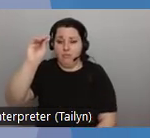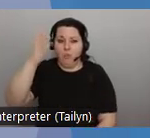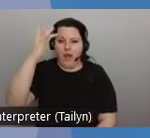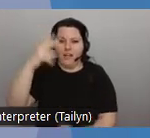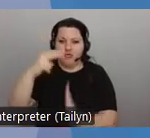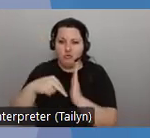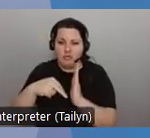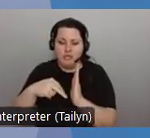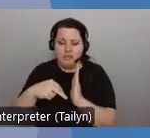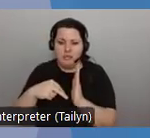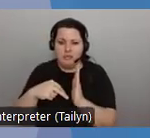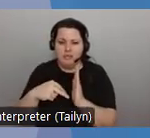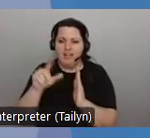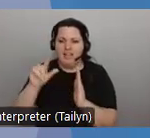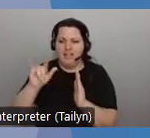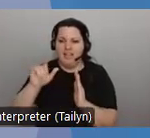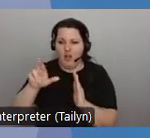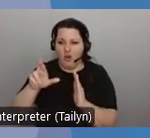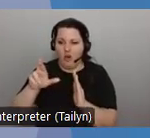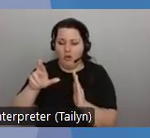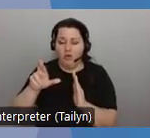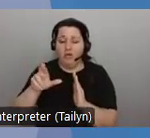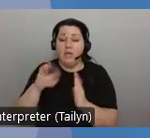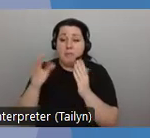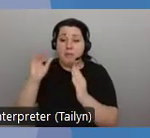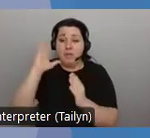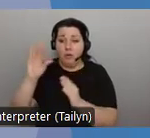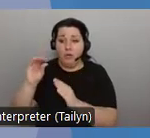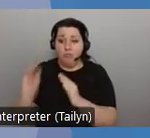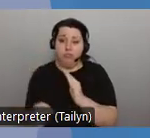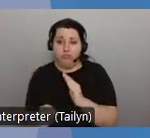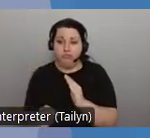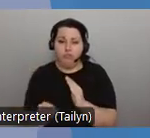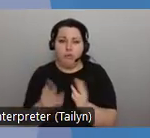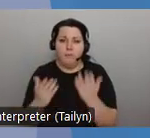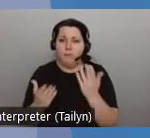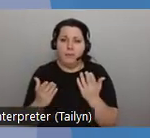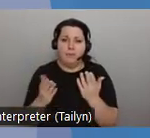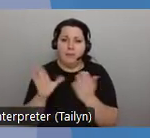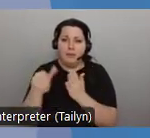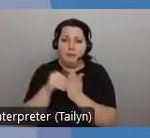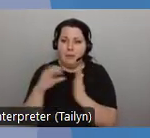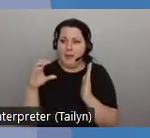find that image there. In some cases it might move it to the top of the document